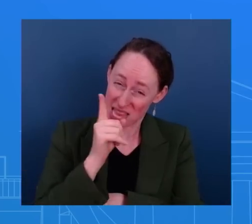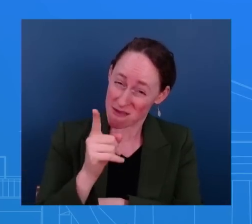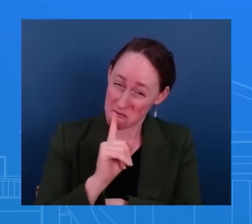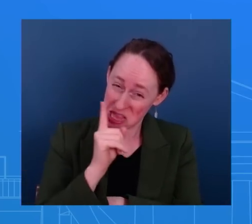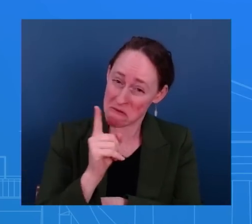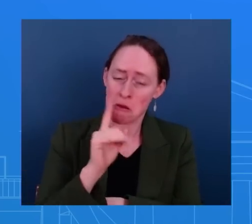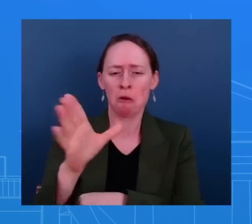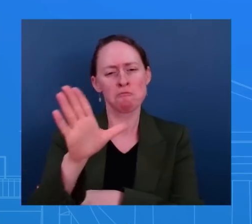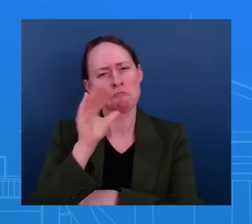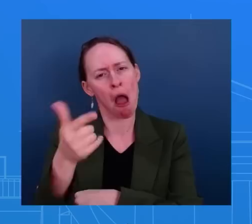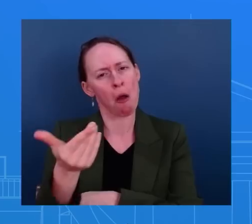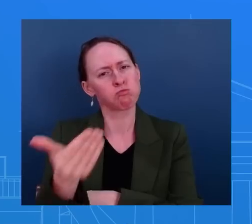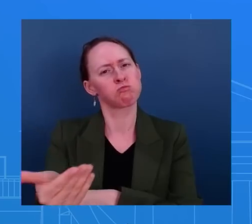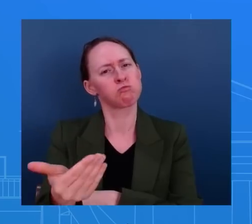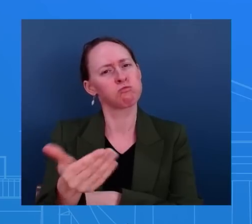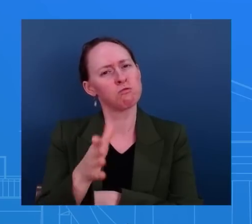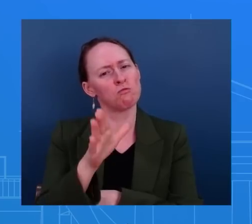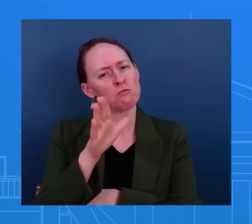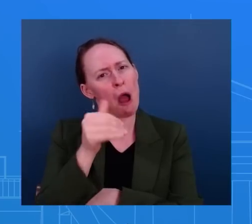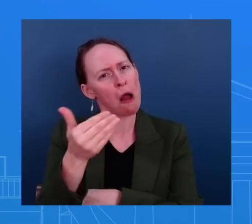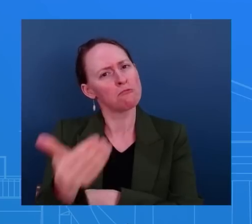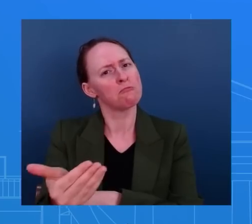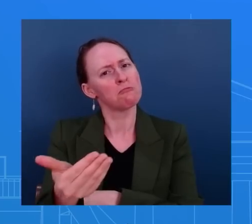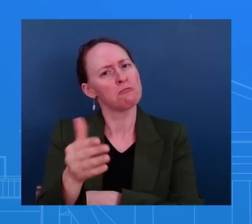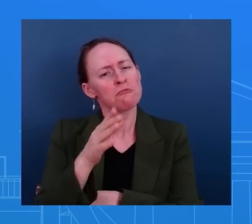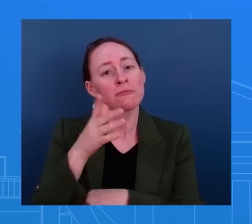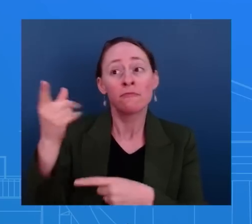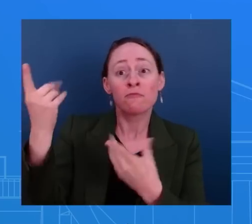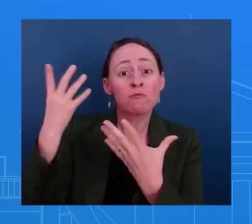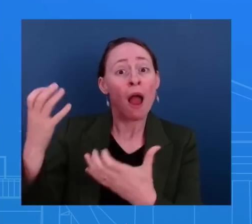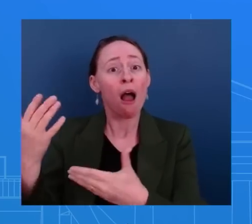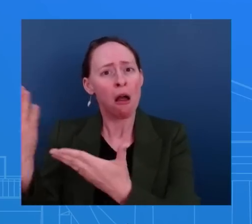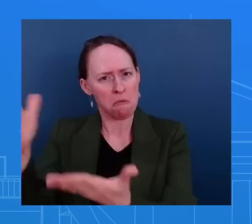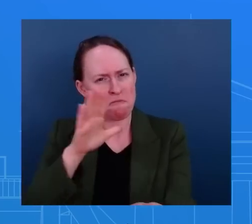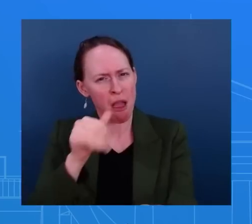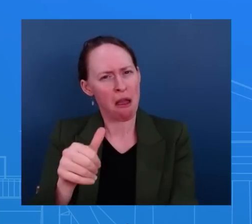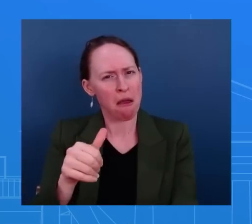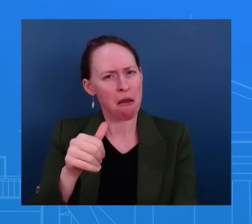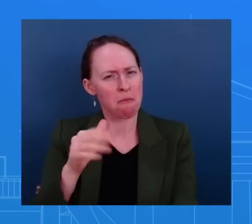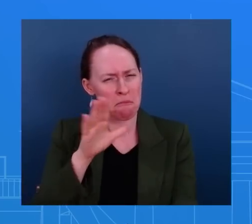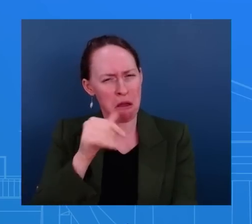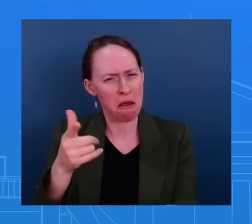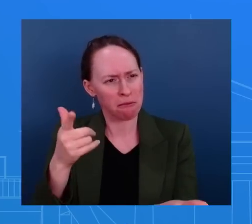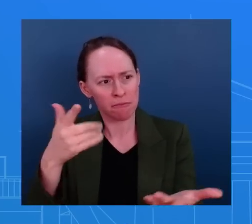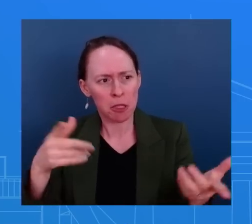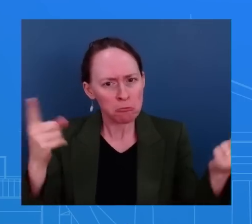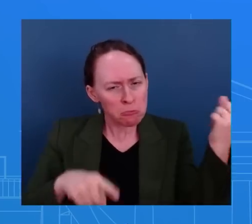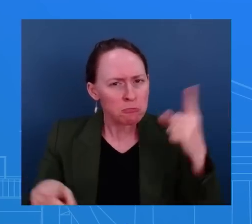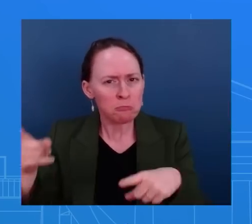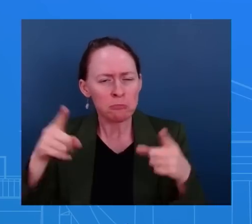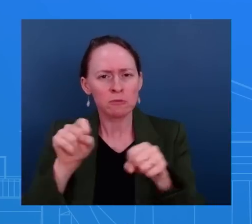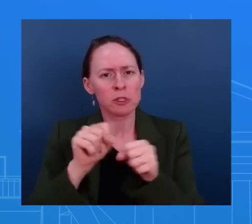and the vice president to support working families? They didn't. They didn't. And so, I think our record shows that.